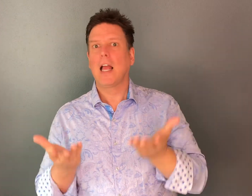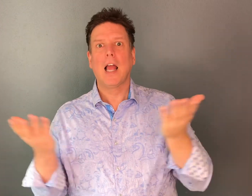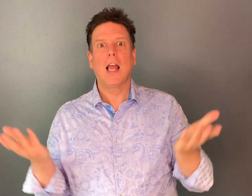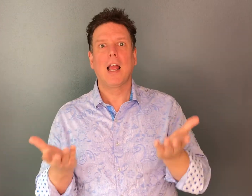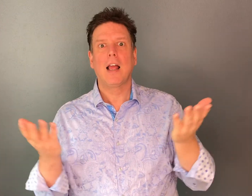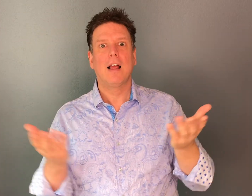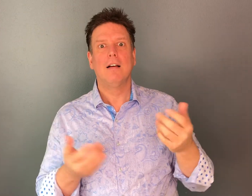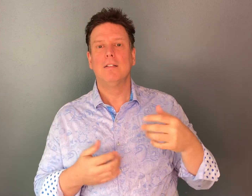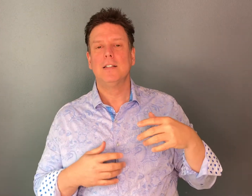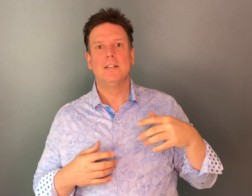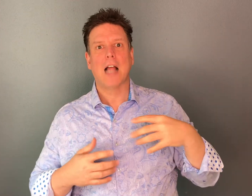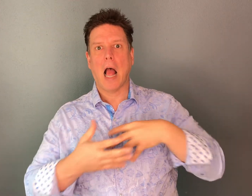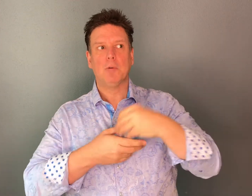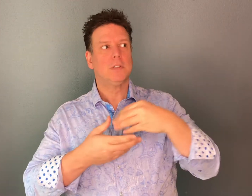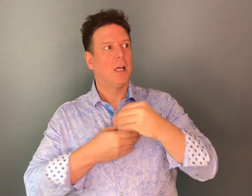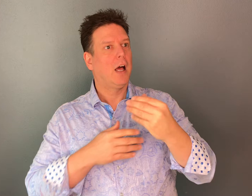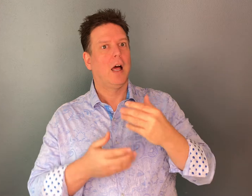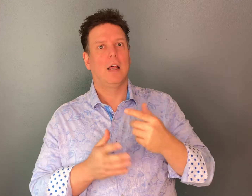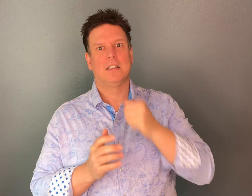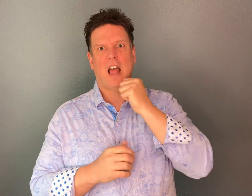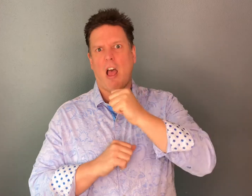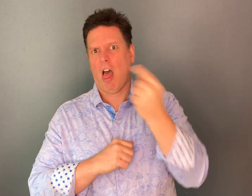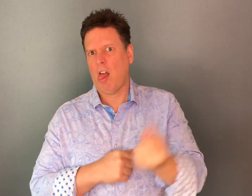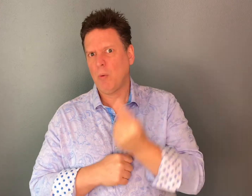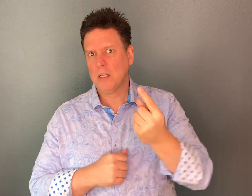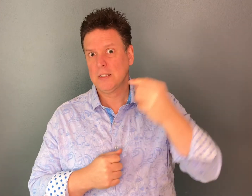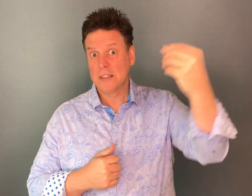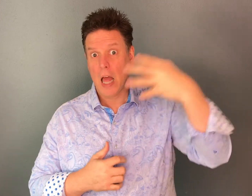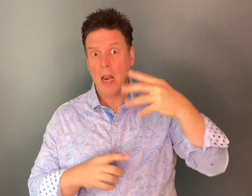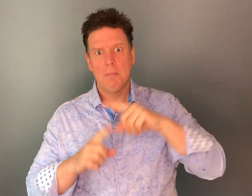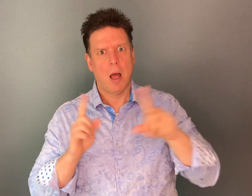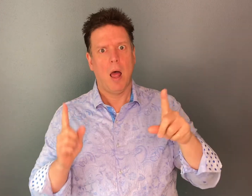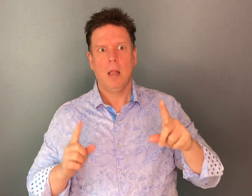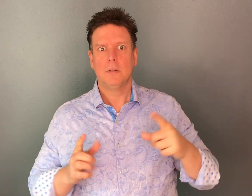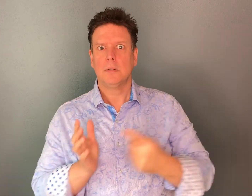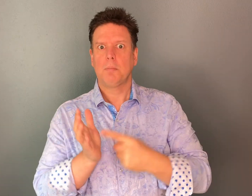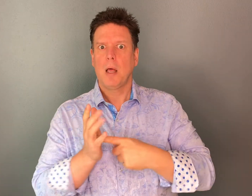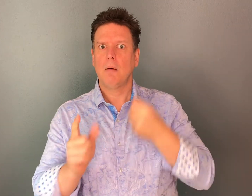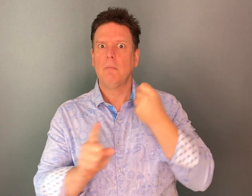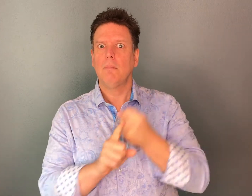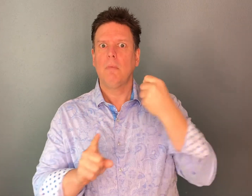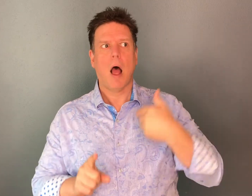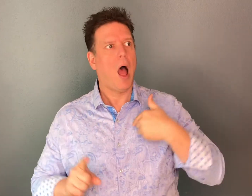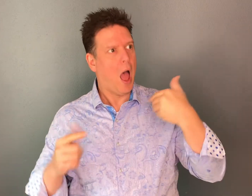the sun to go outside it's not always sunny but you know sometimes we have a